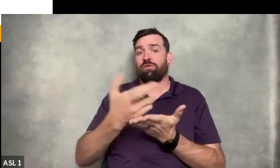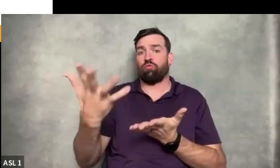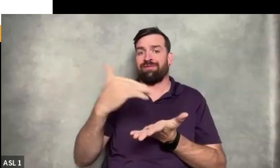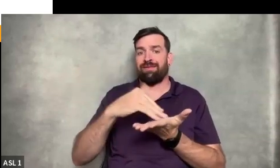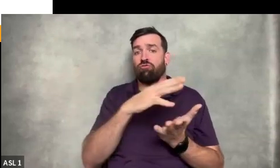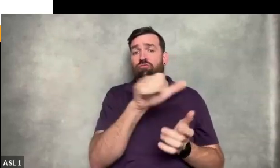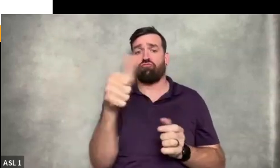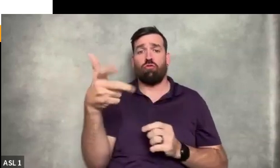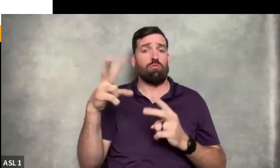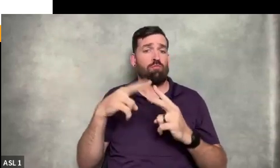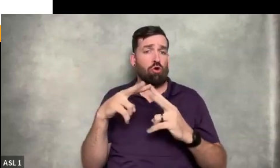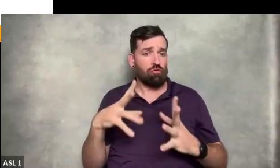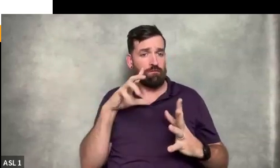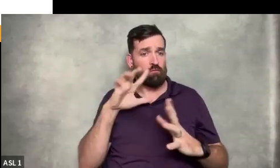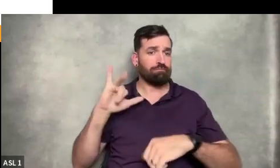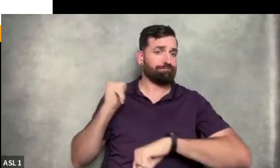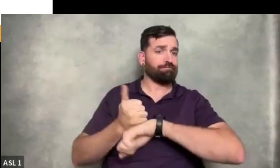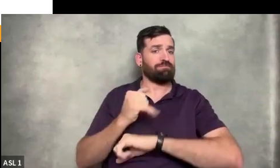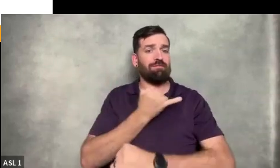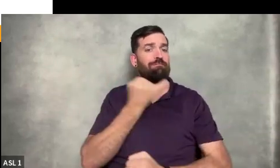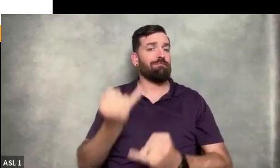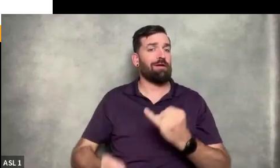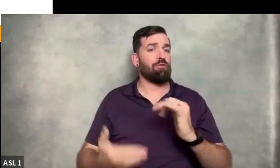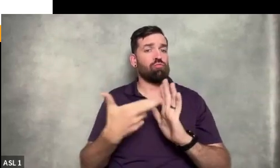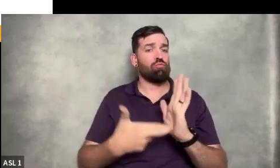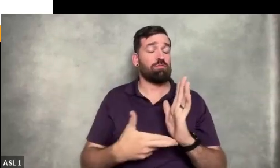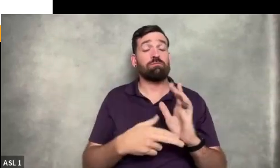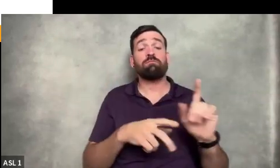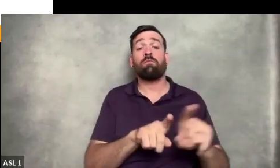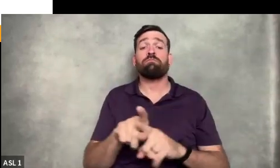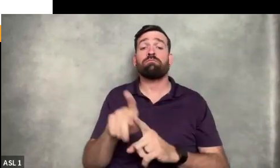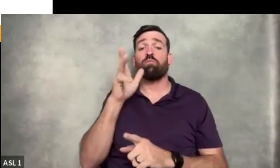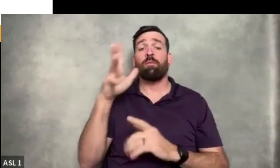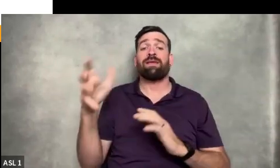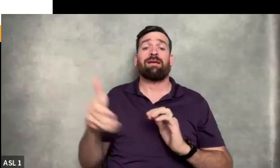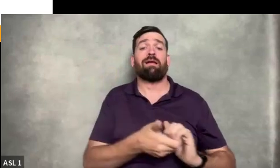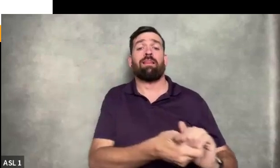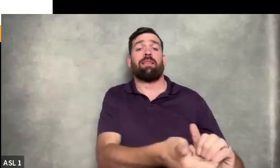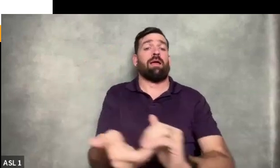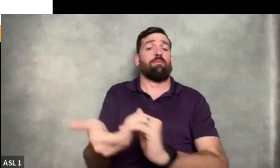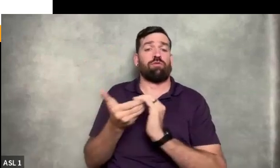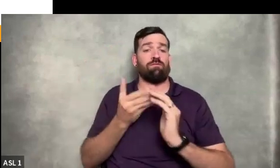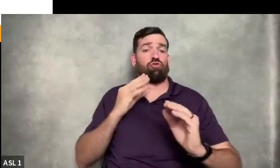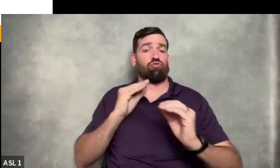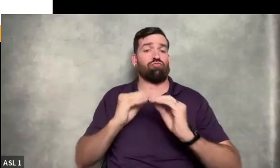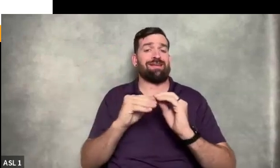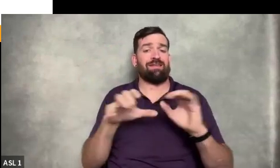to implement the final rule. There also will be a collaborative corrective action plan process for